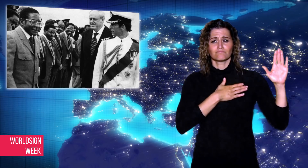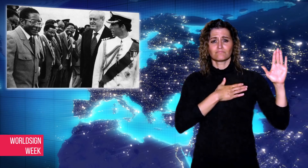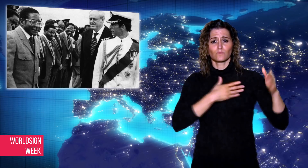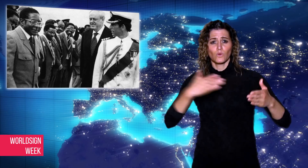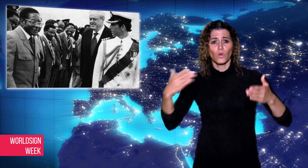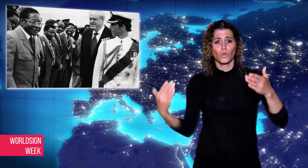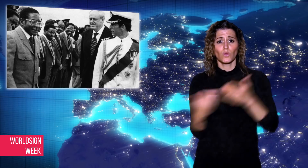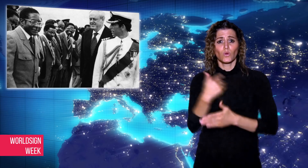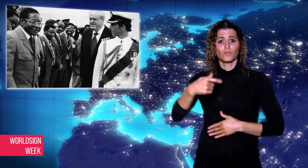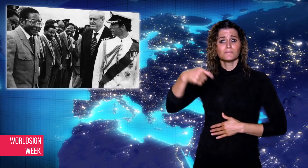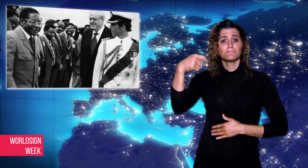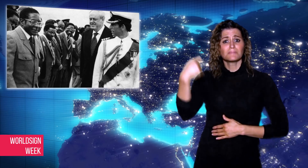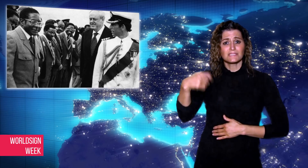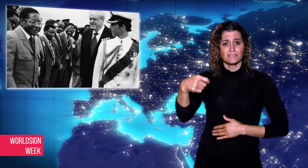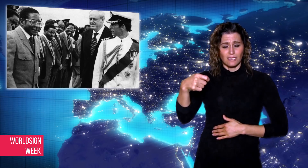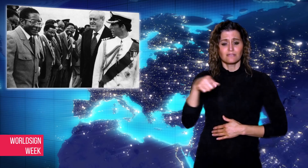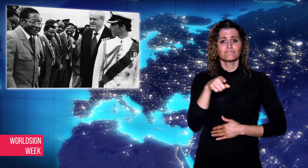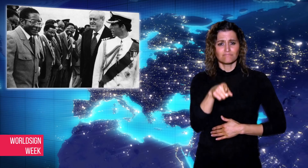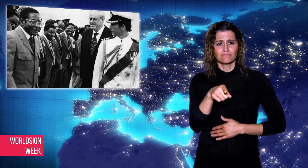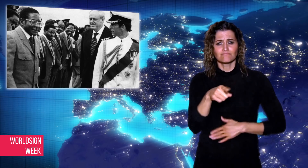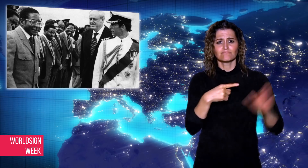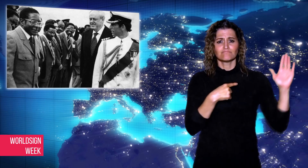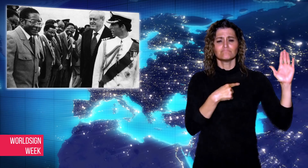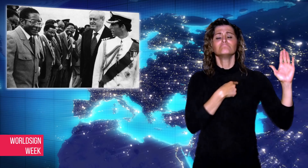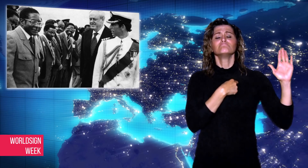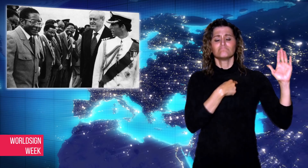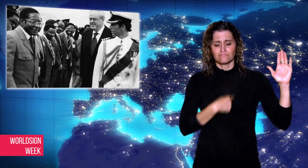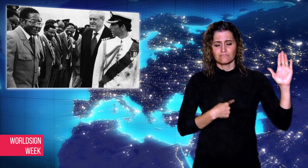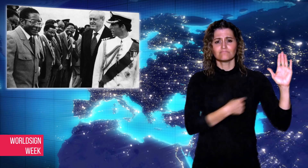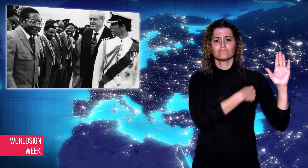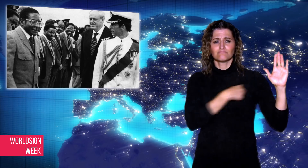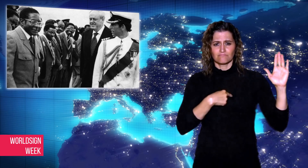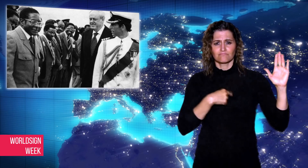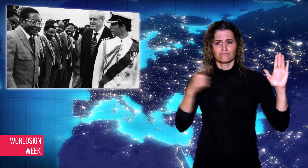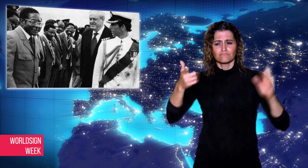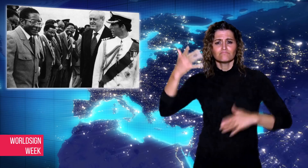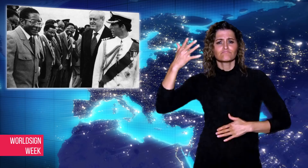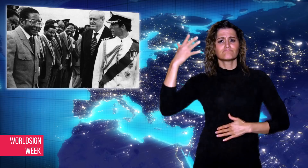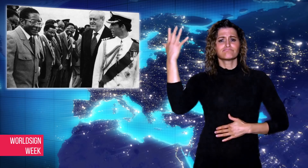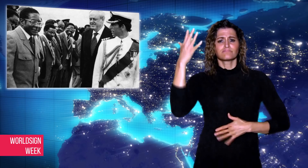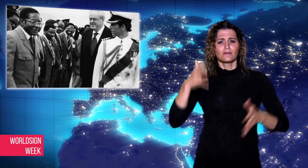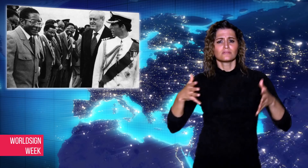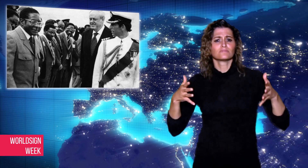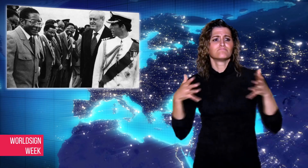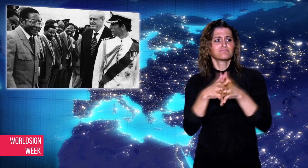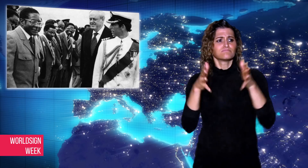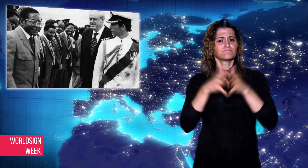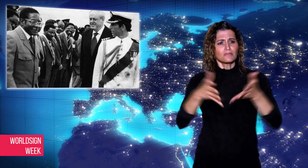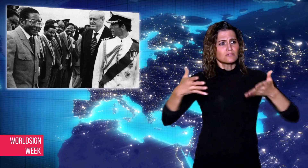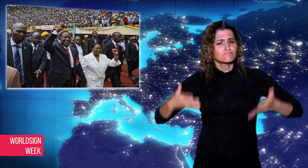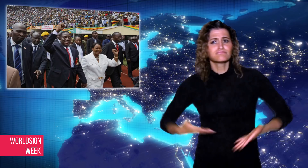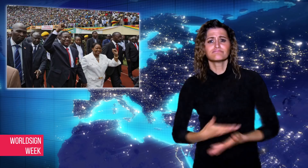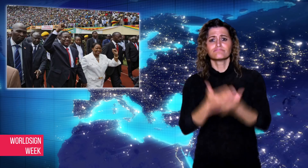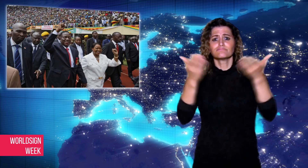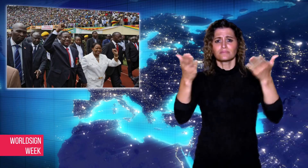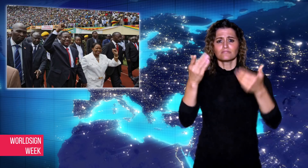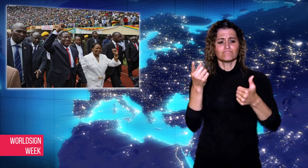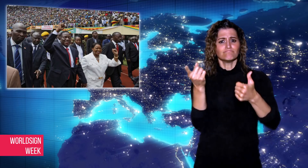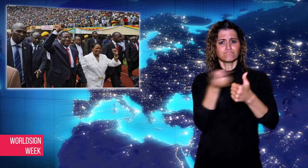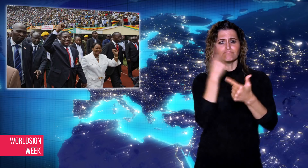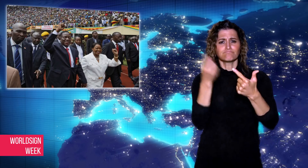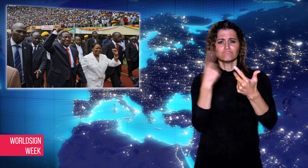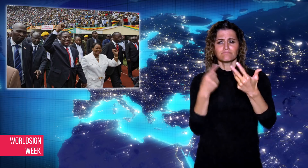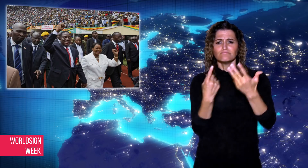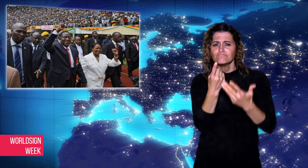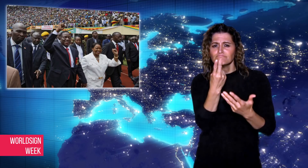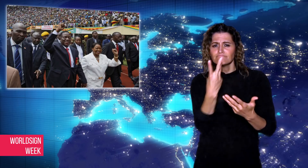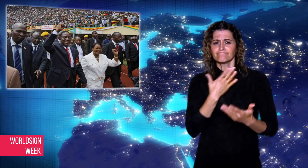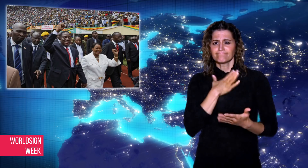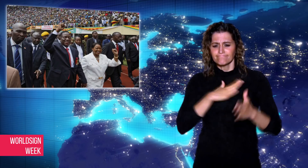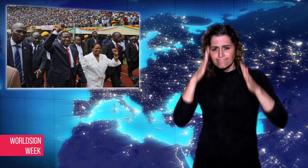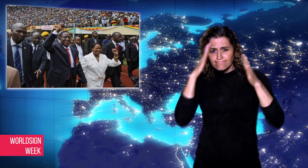farmers, and economic prosperity. “We